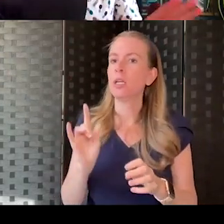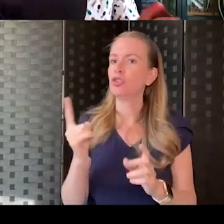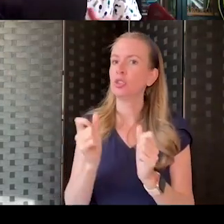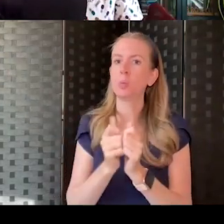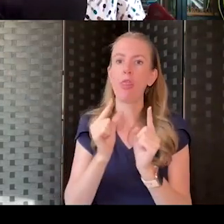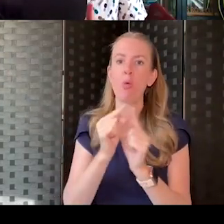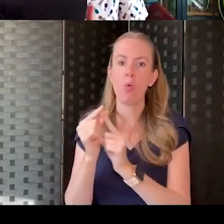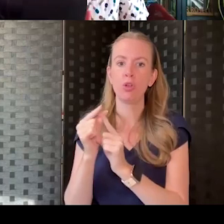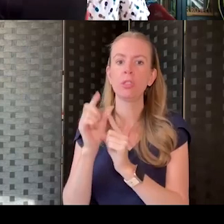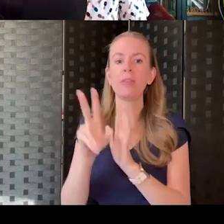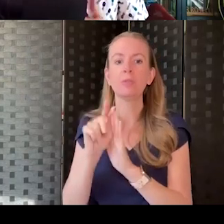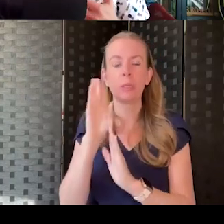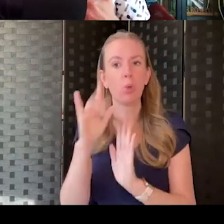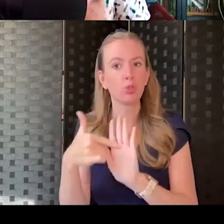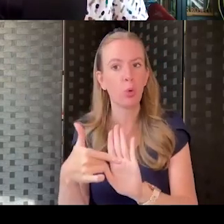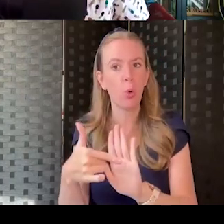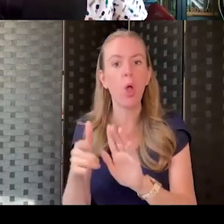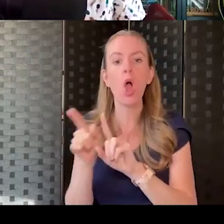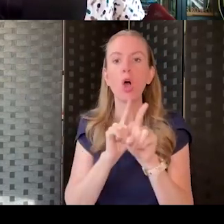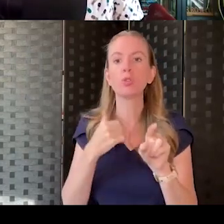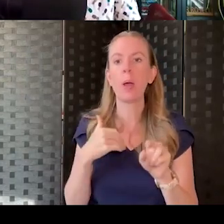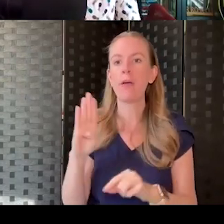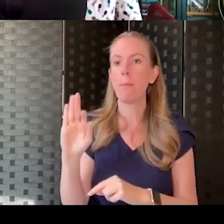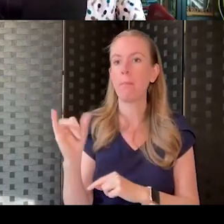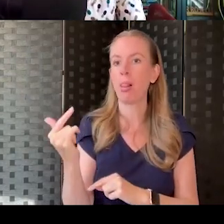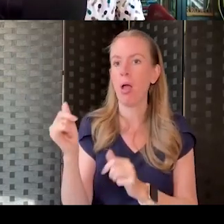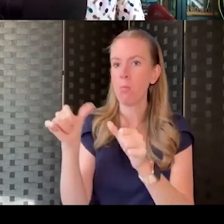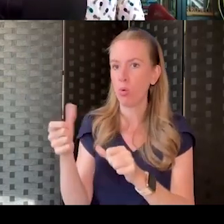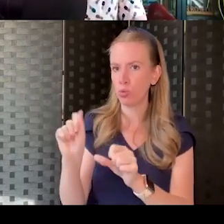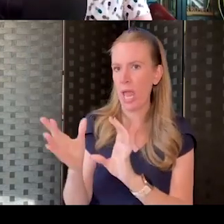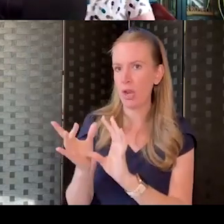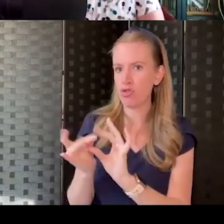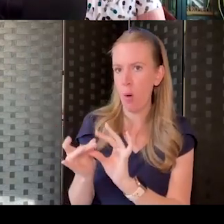is what the video will do. Also have a blog post where you can leave comments. This is something I